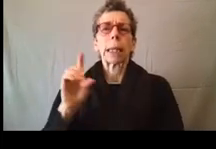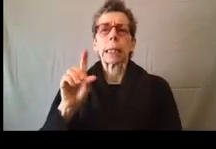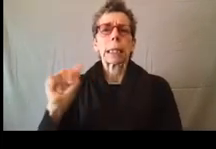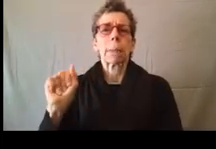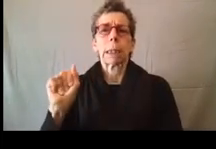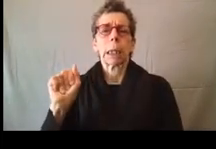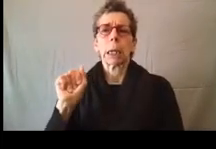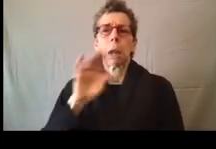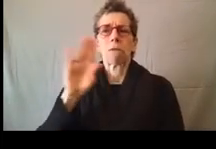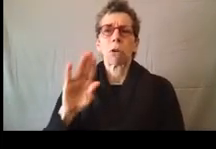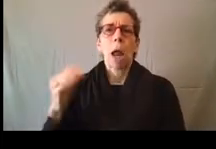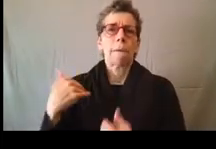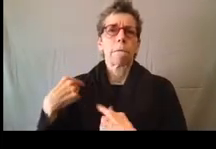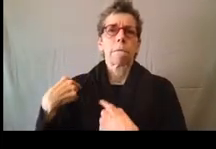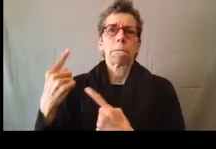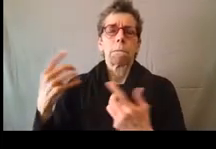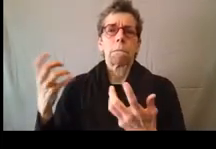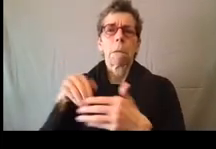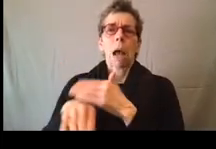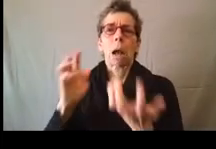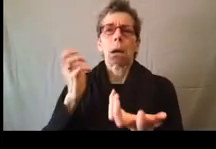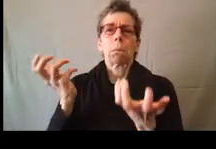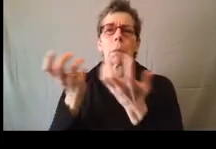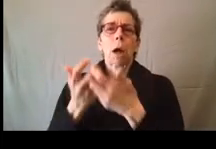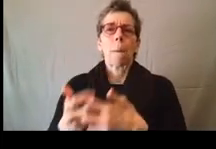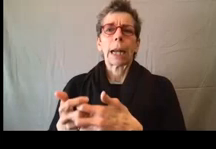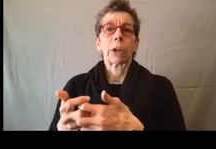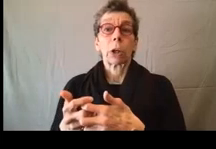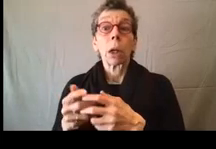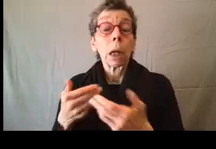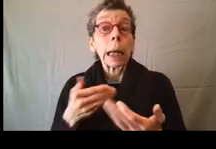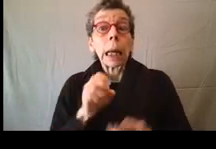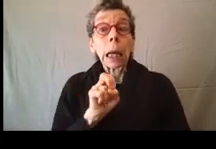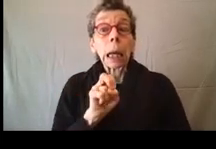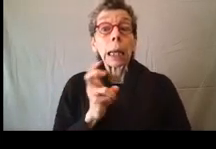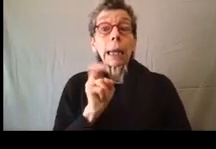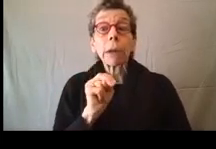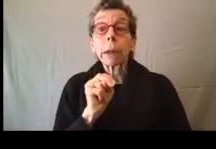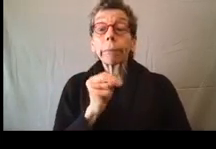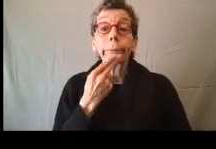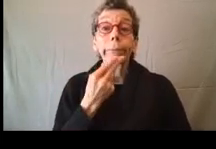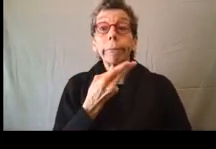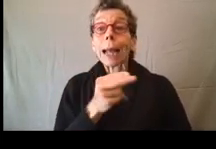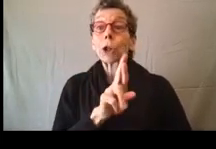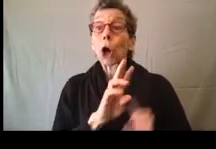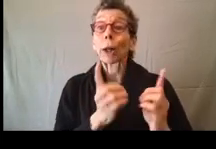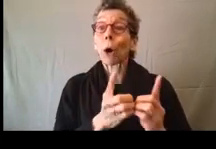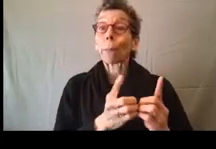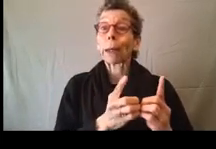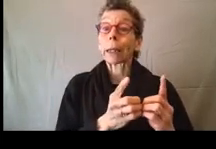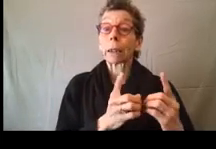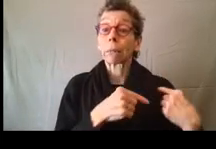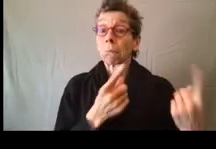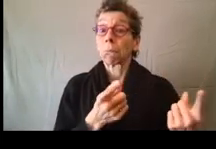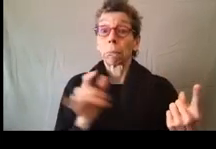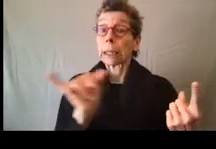This is the response even coming from HR who are in a position for probably 20 to 30 years.